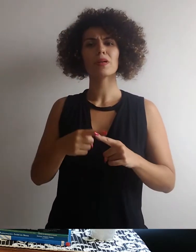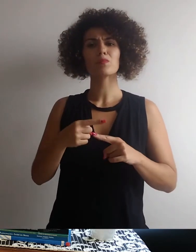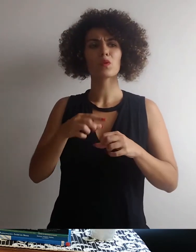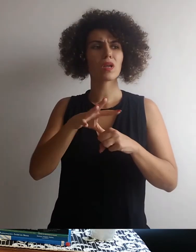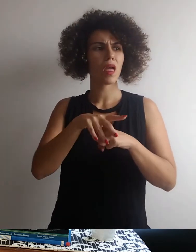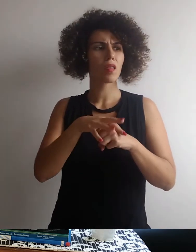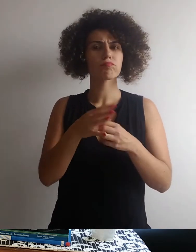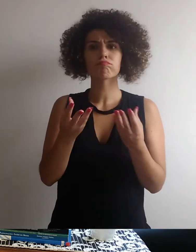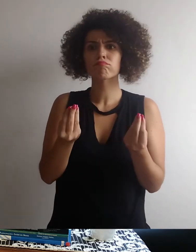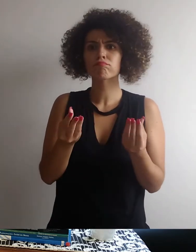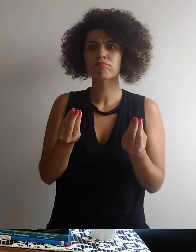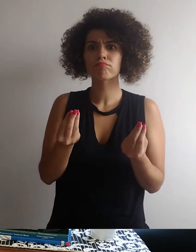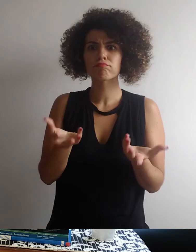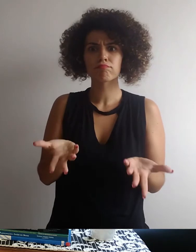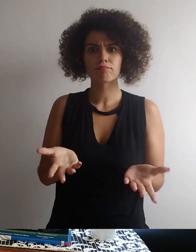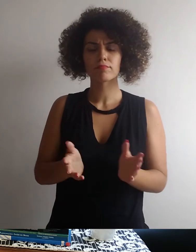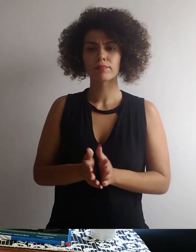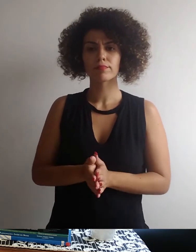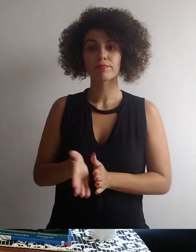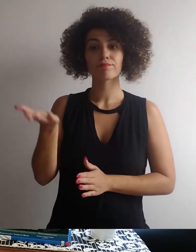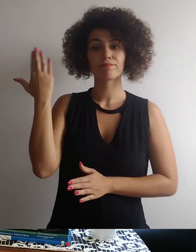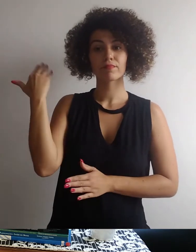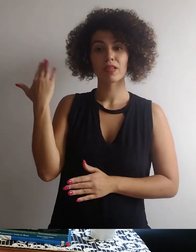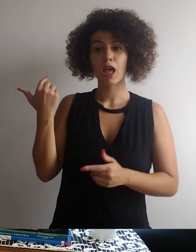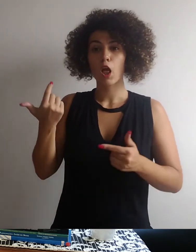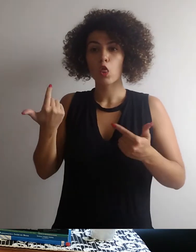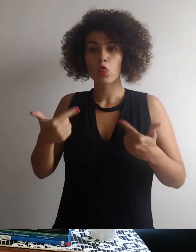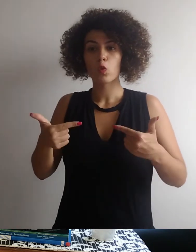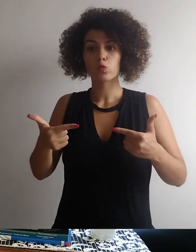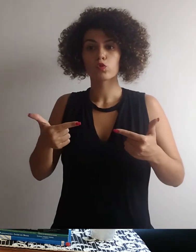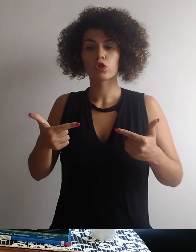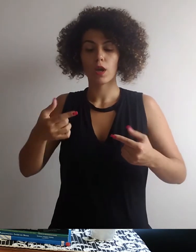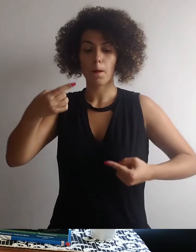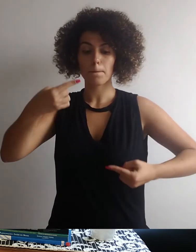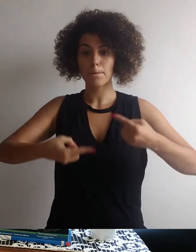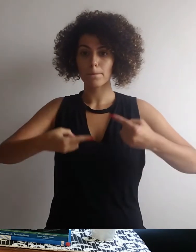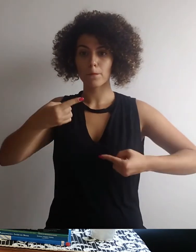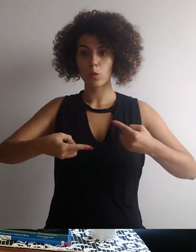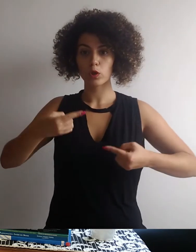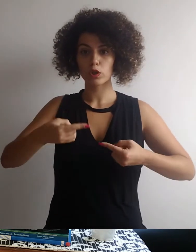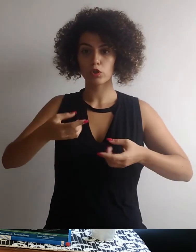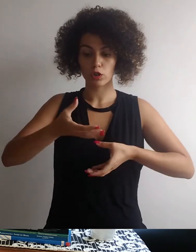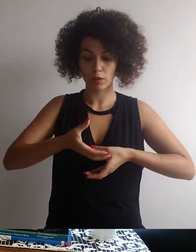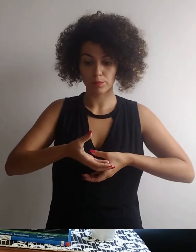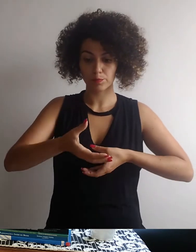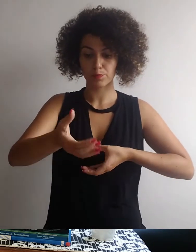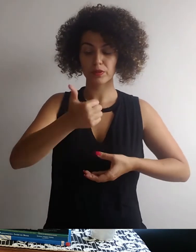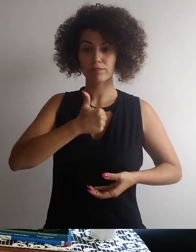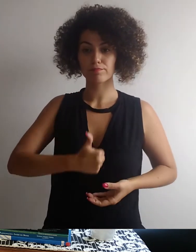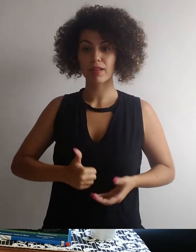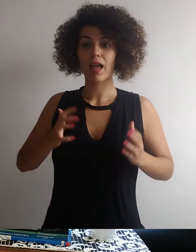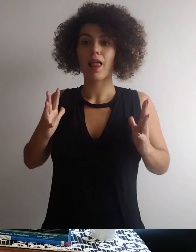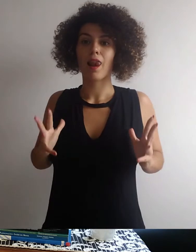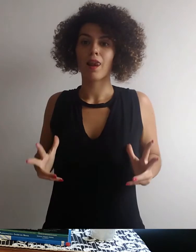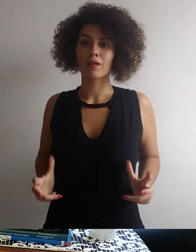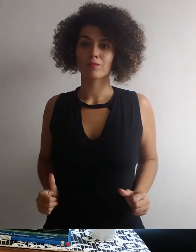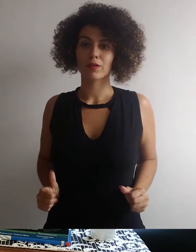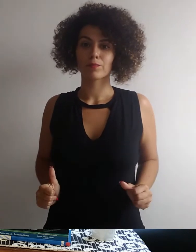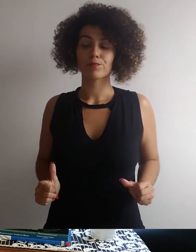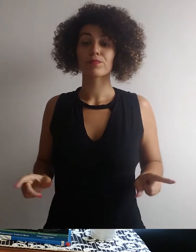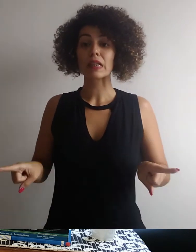At that time, there were no public policies for basic sanitation